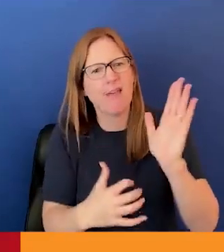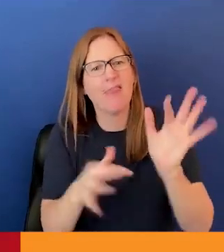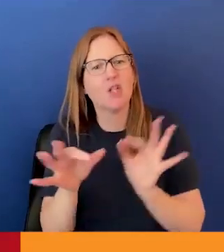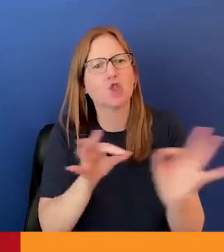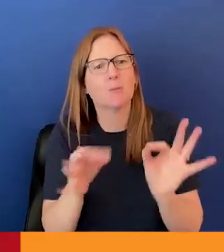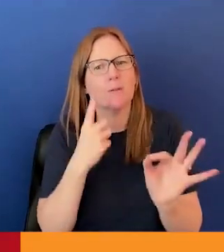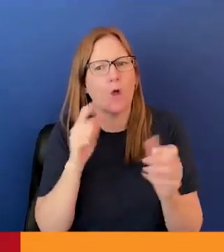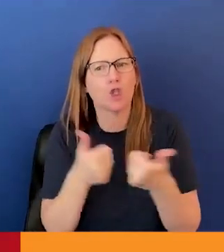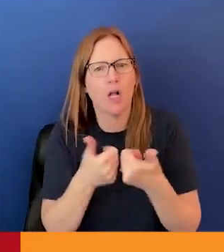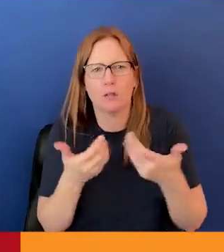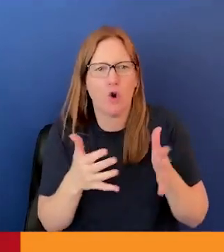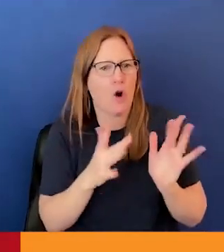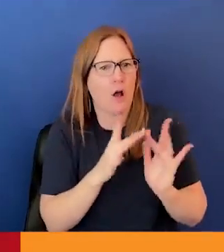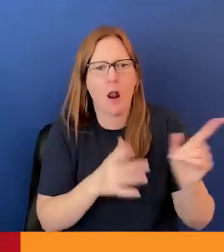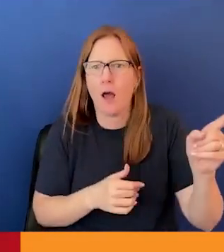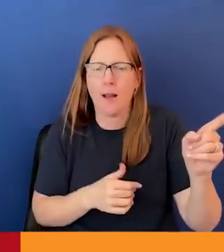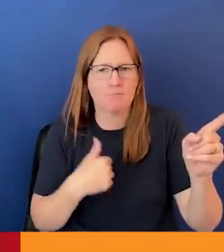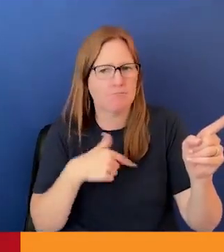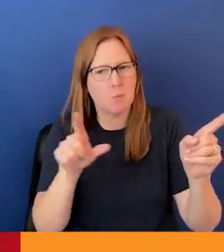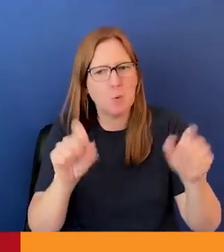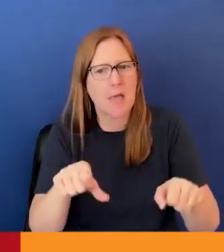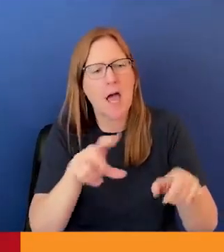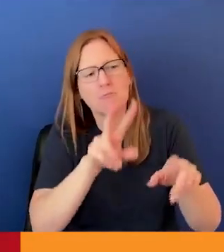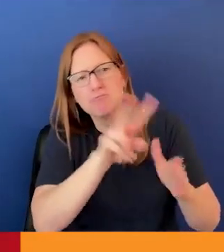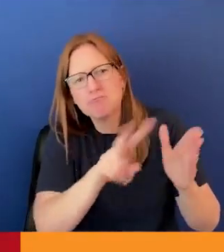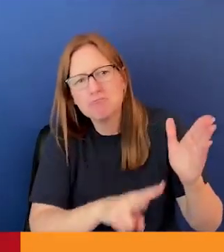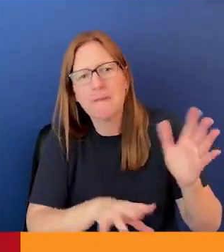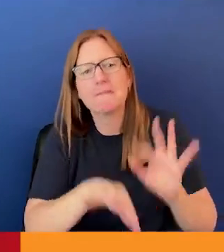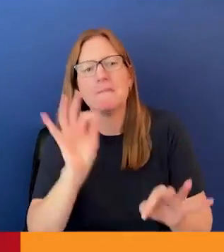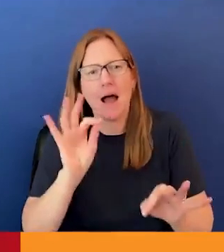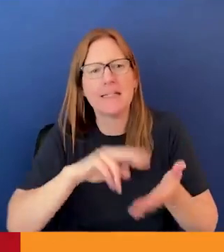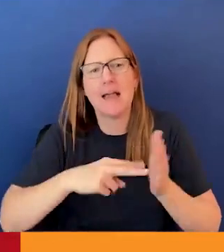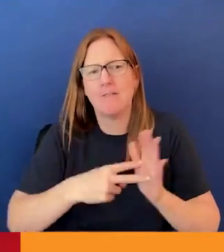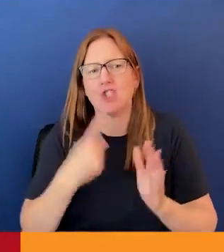that's online, where you can find the definition for caregiver.